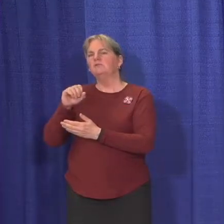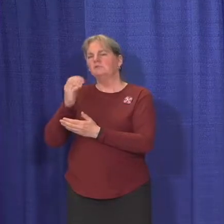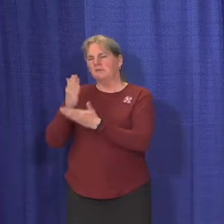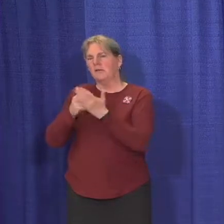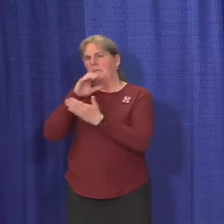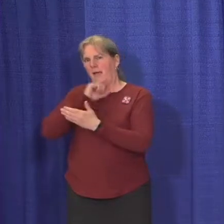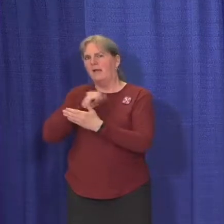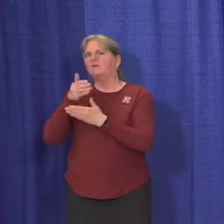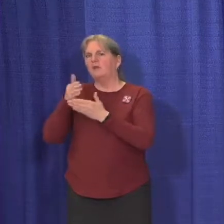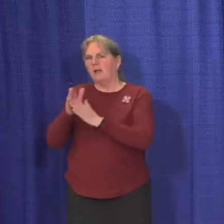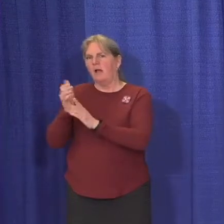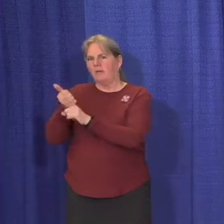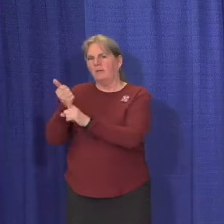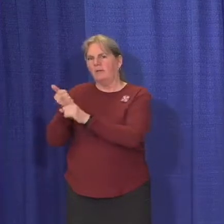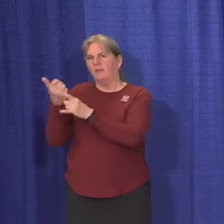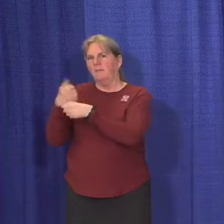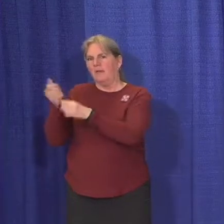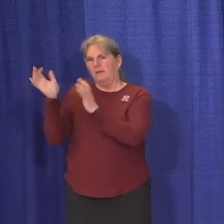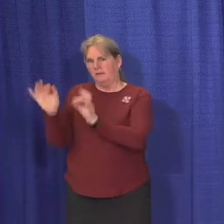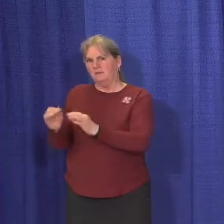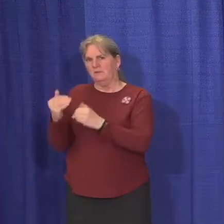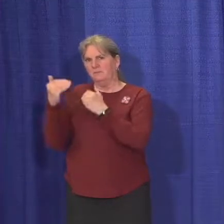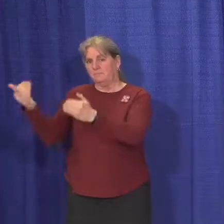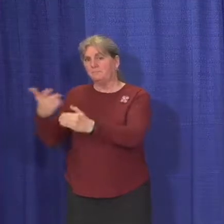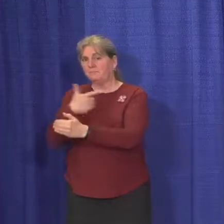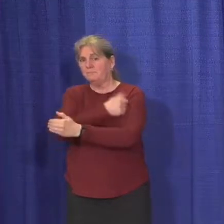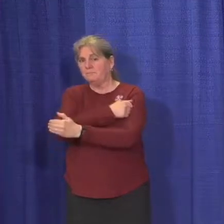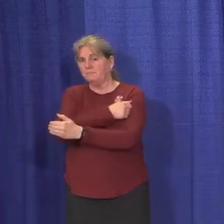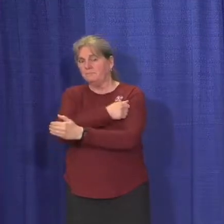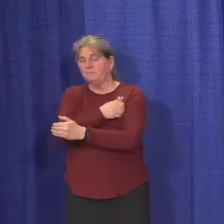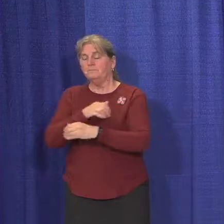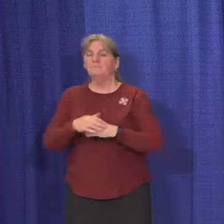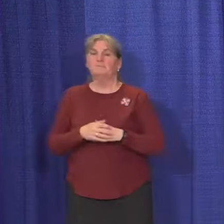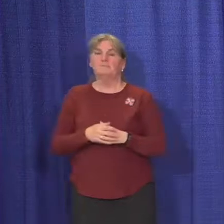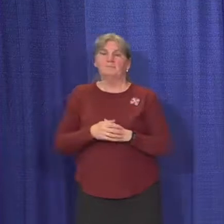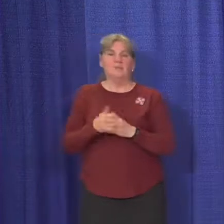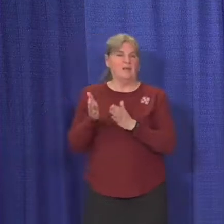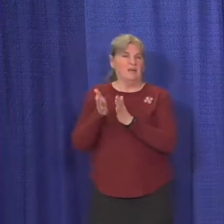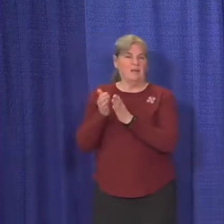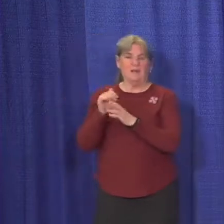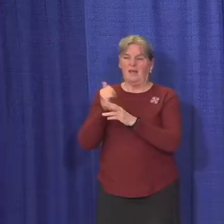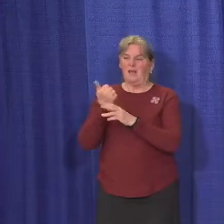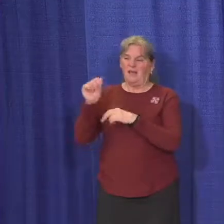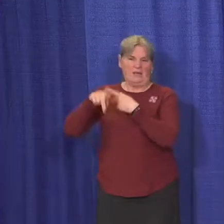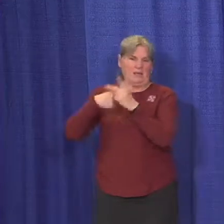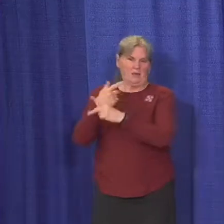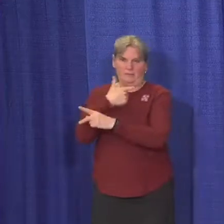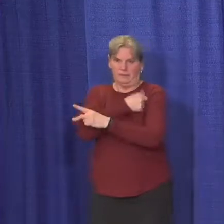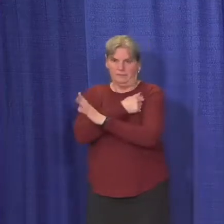At a certain age and adolescent can consent themselves and they